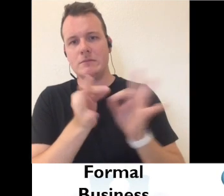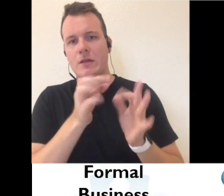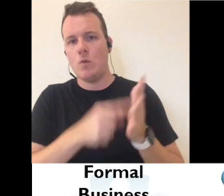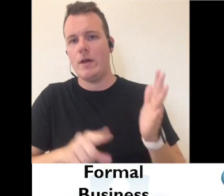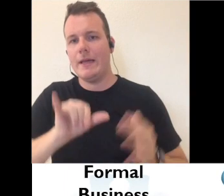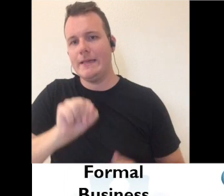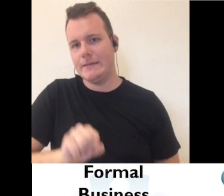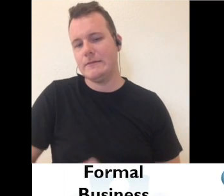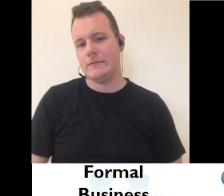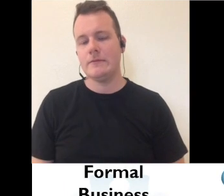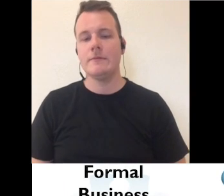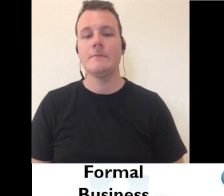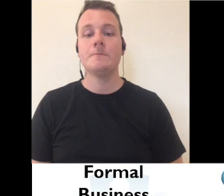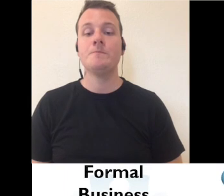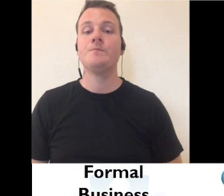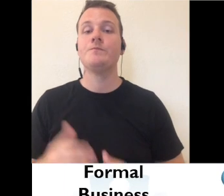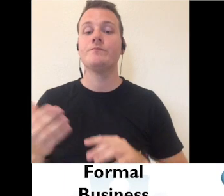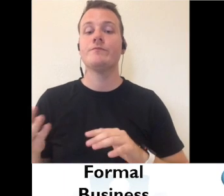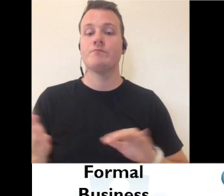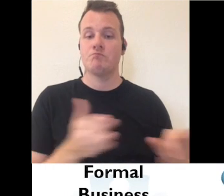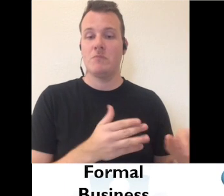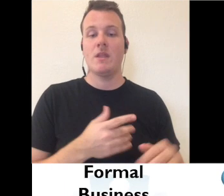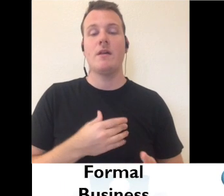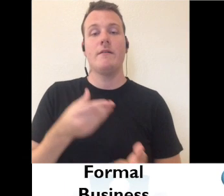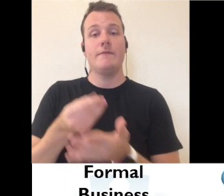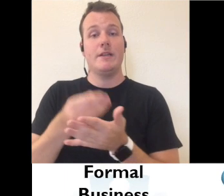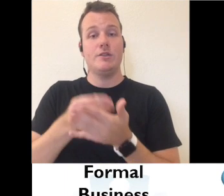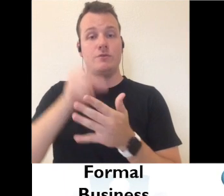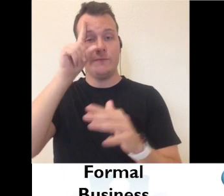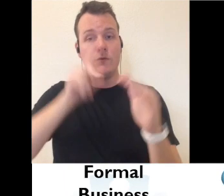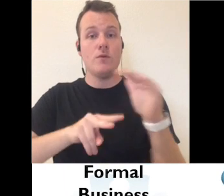important. This is the hardest part of the plan in my opinion. It's one that's